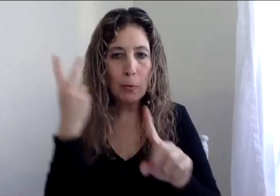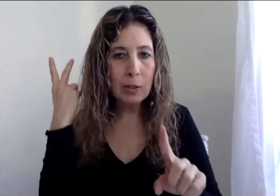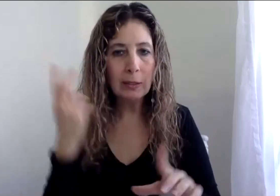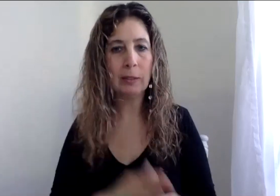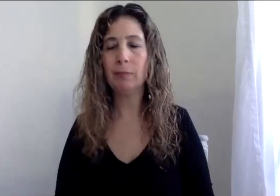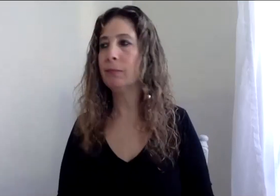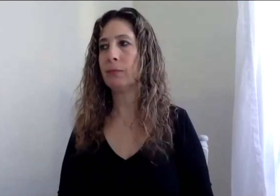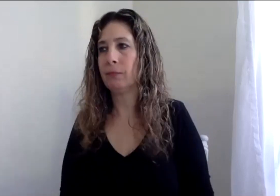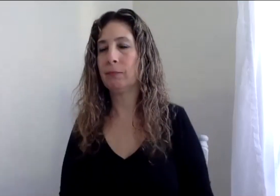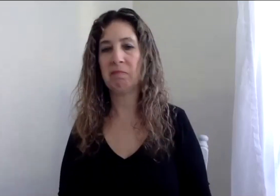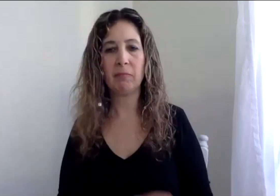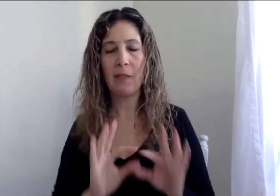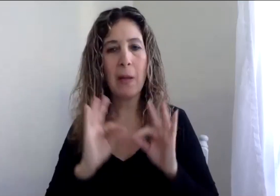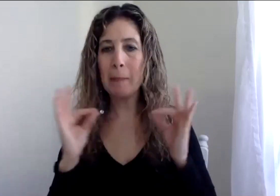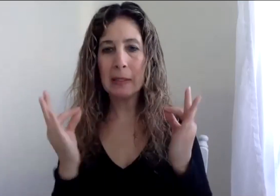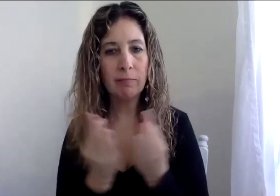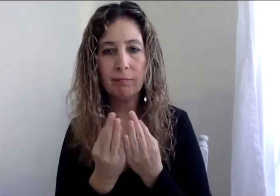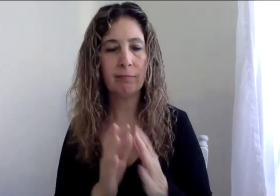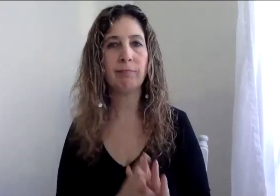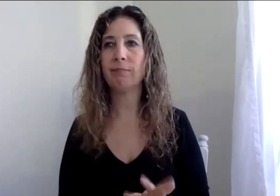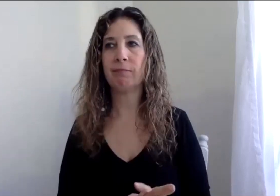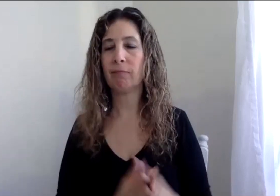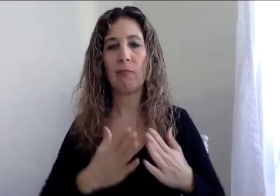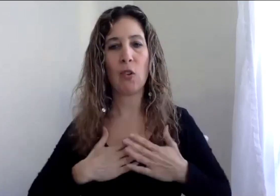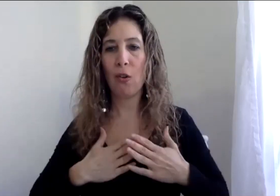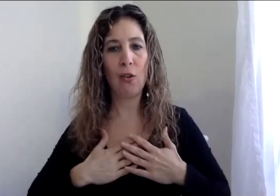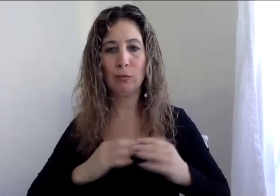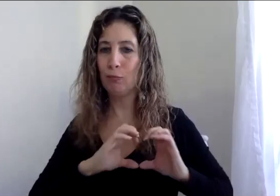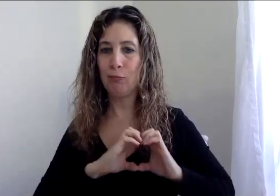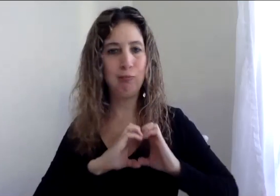beautiful experiences there. We have such wonderful memories. We were like a family.